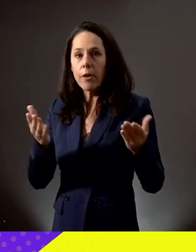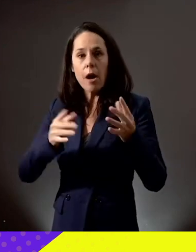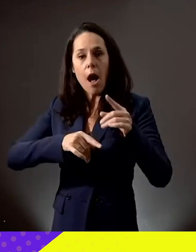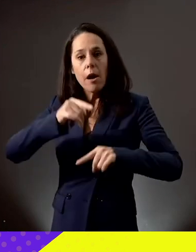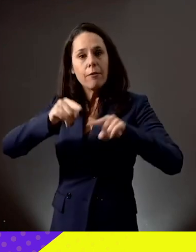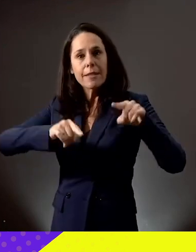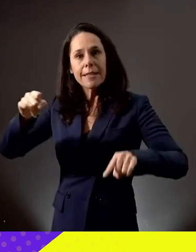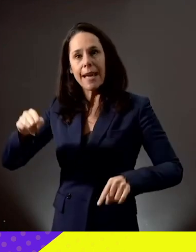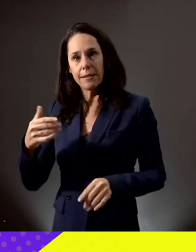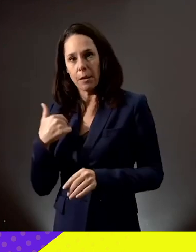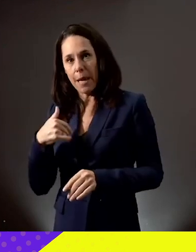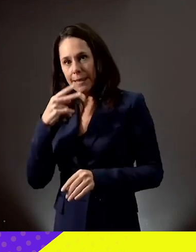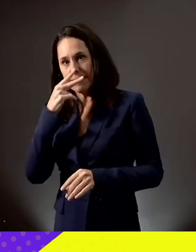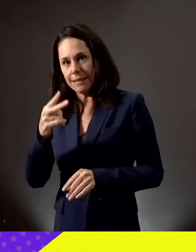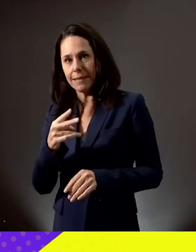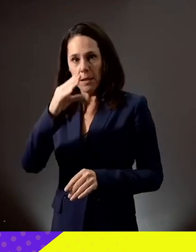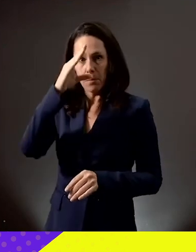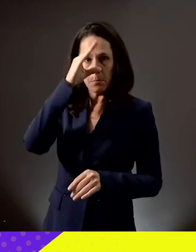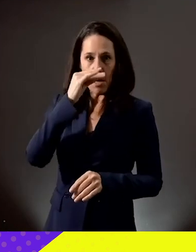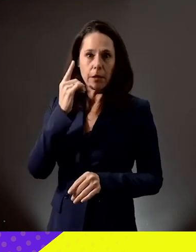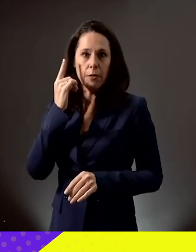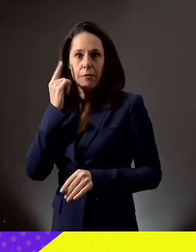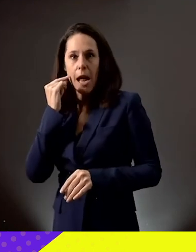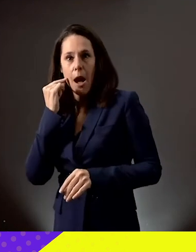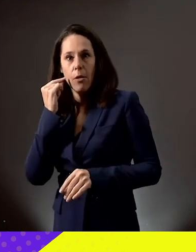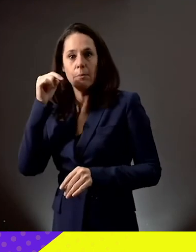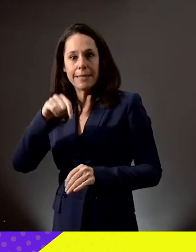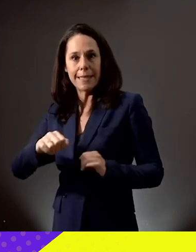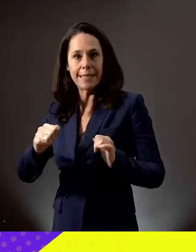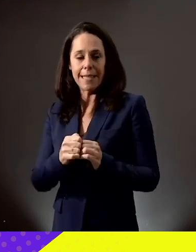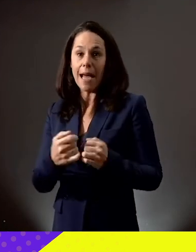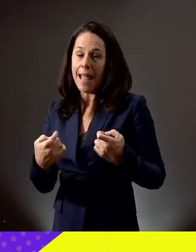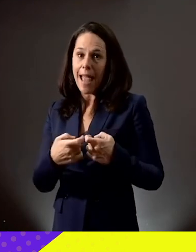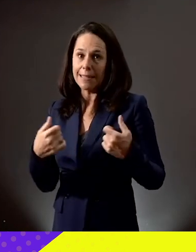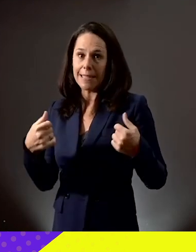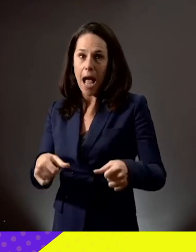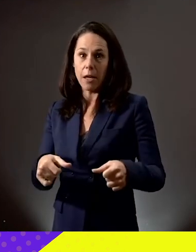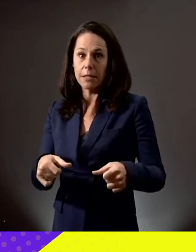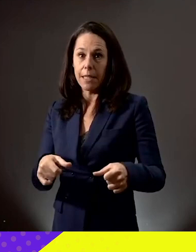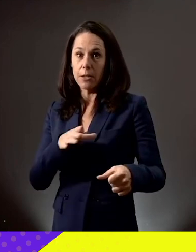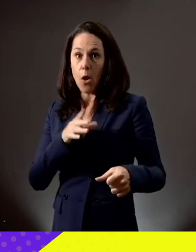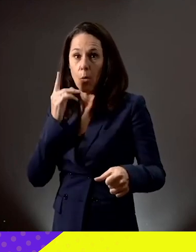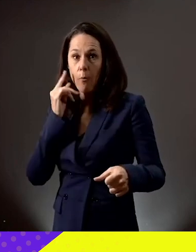Men, women, and of course this year with an extra emphasis on women. And everything in between. -Great.